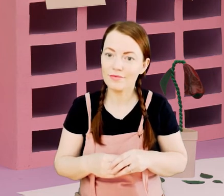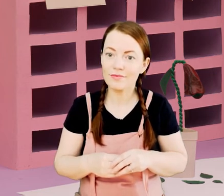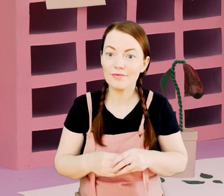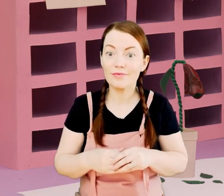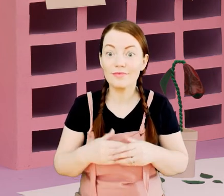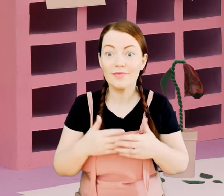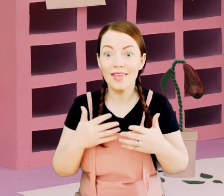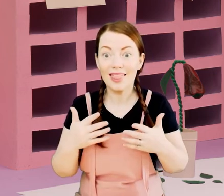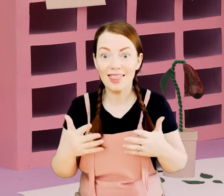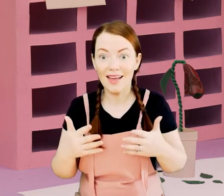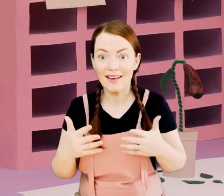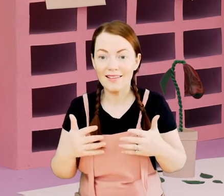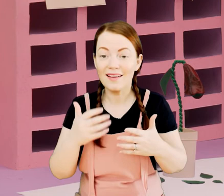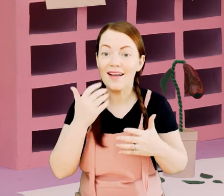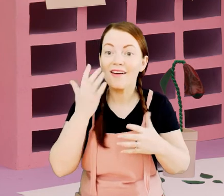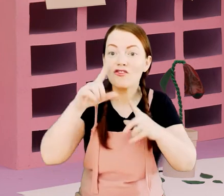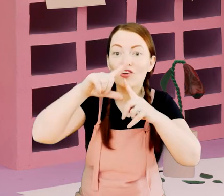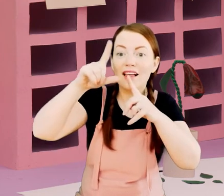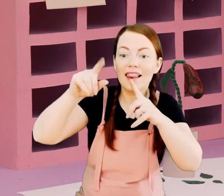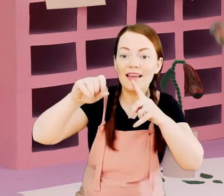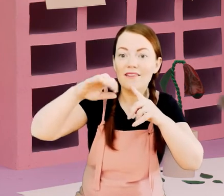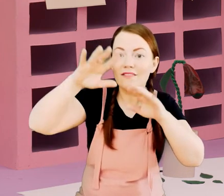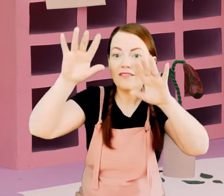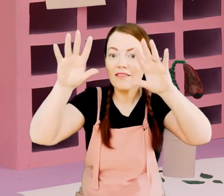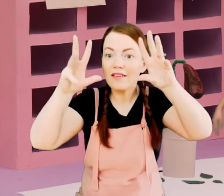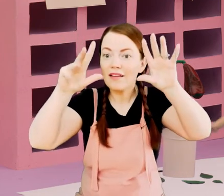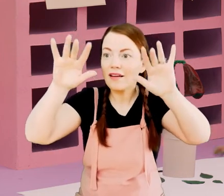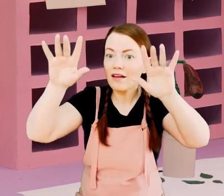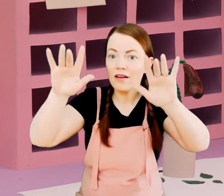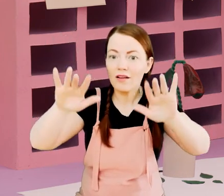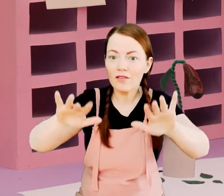Then one by one, place each leaf gently into the floor.